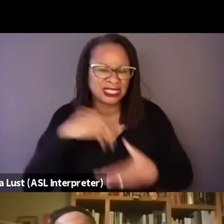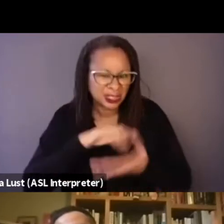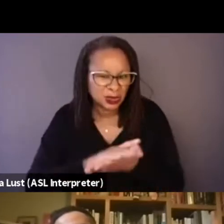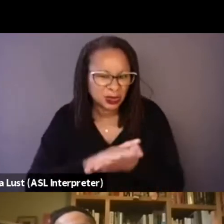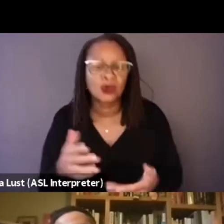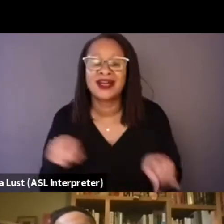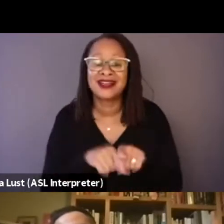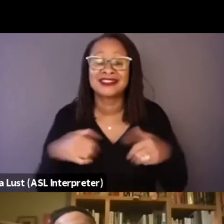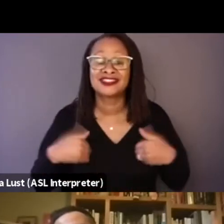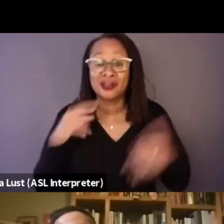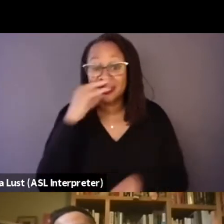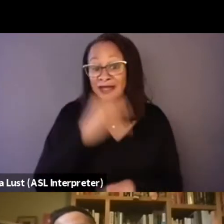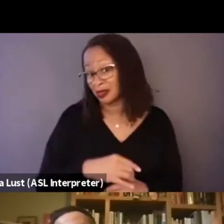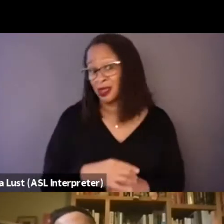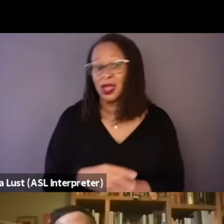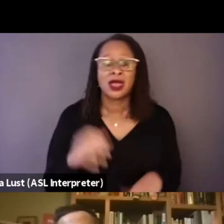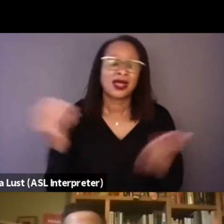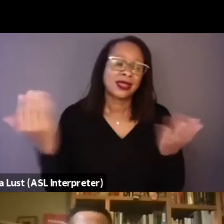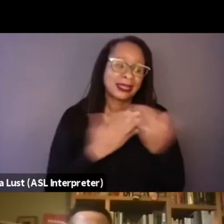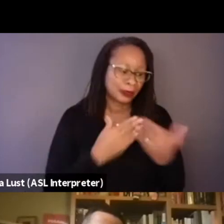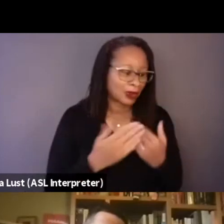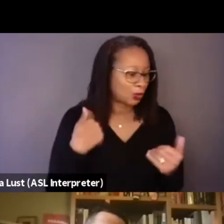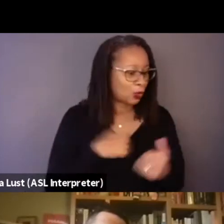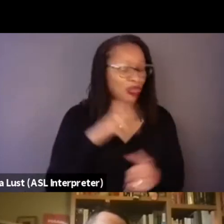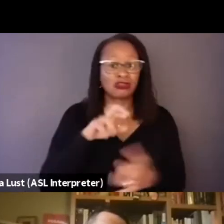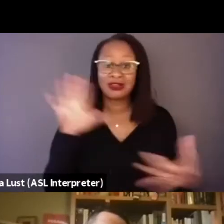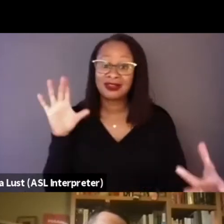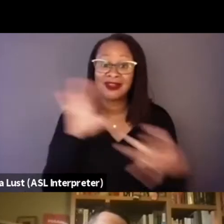So anyways, we reconnected and just kind of reconnected our friendship.